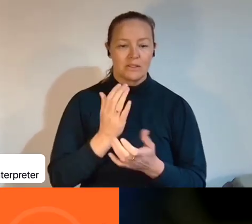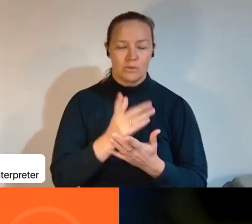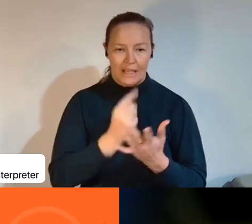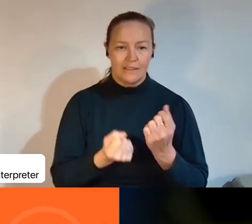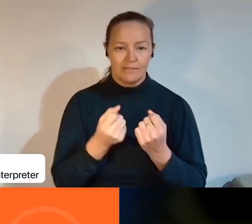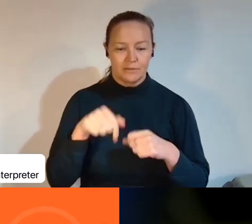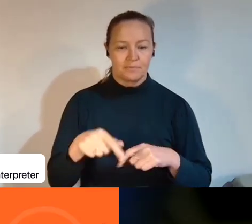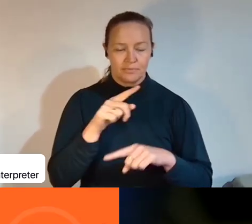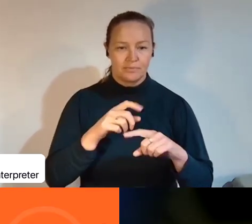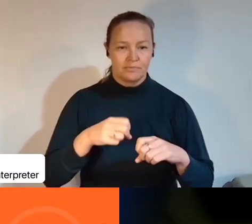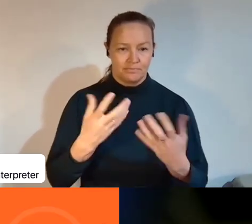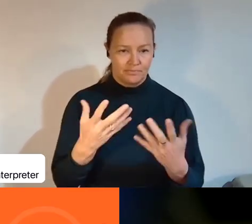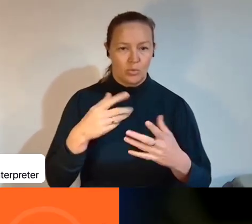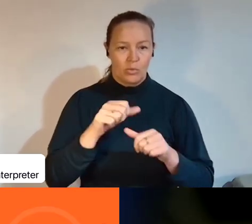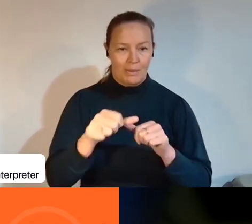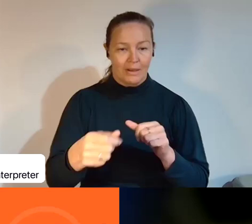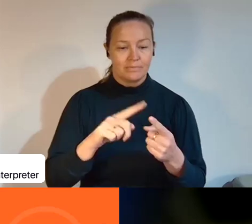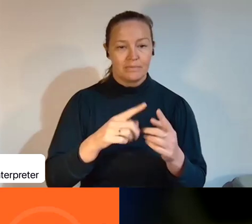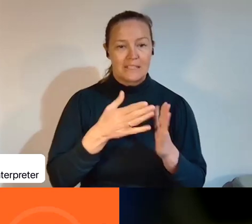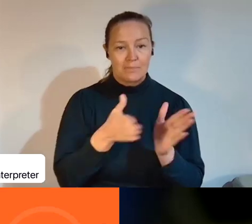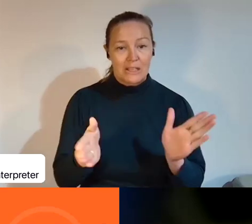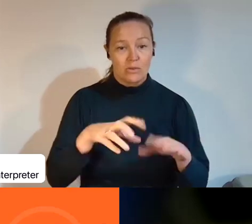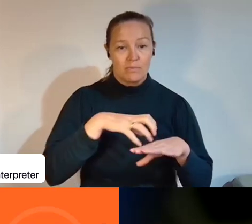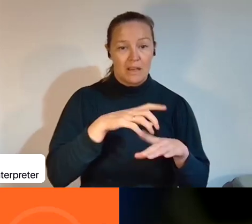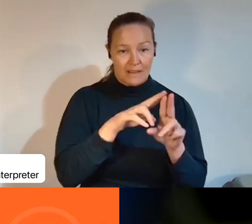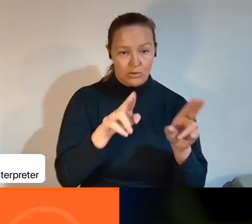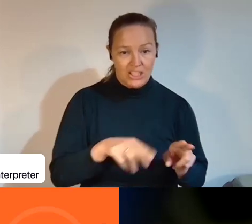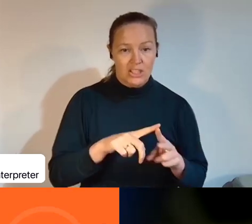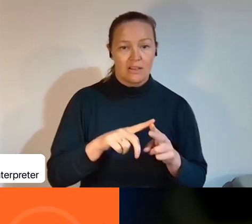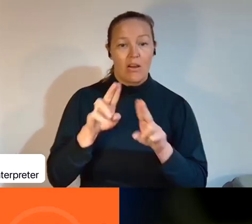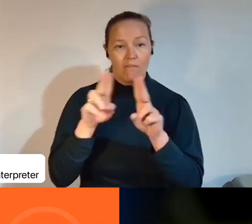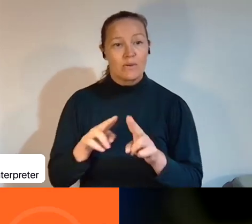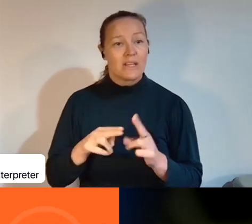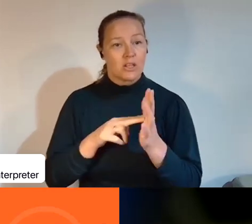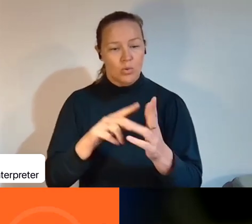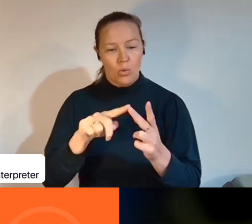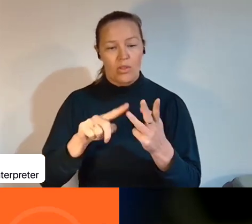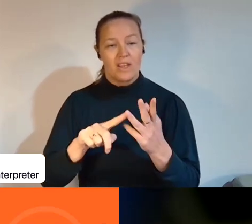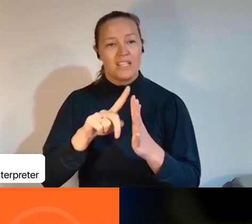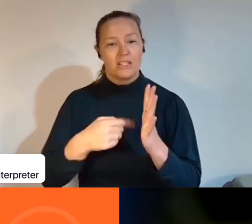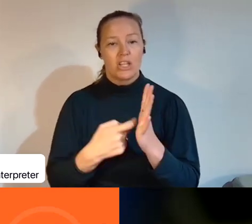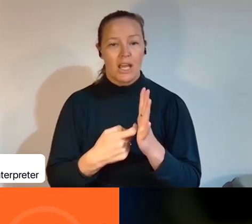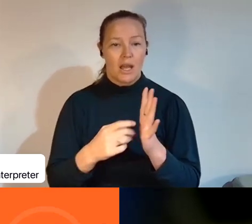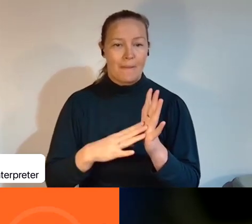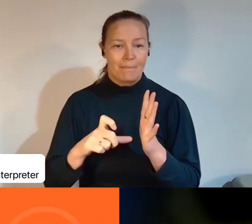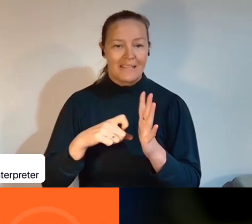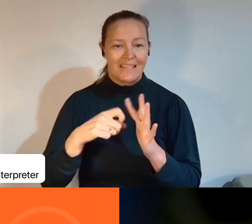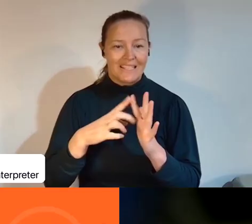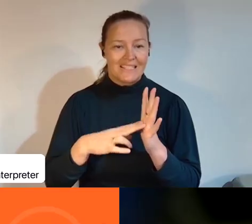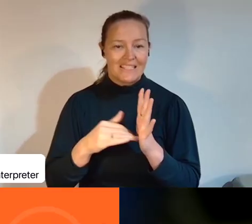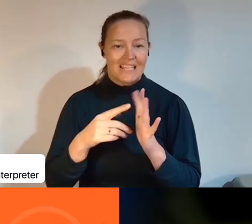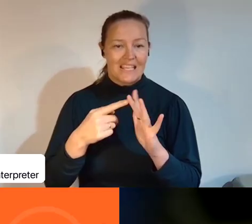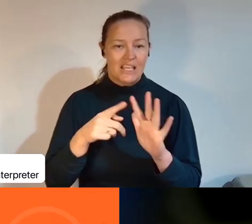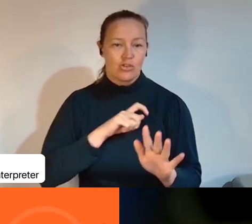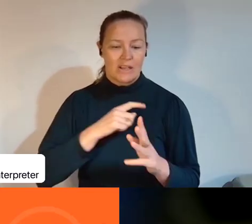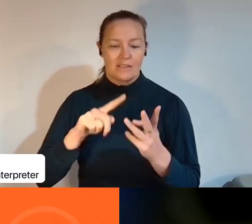Spectrum Foundation, Foundation North, JR McKenzie Trust and Whaikaha The Ministry